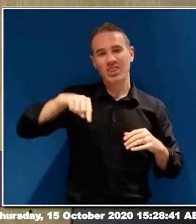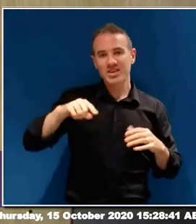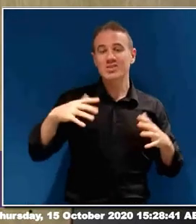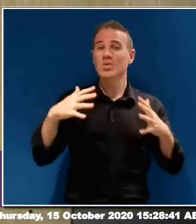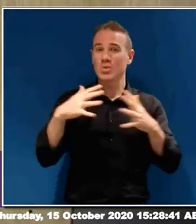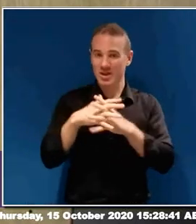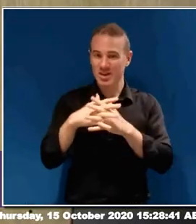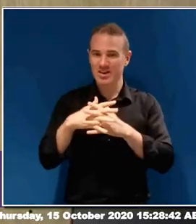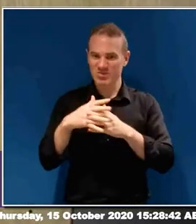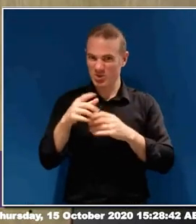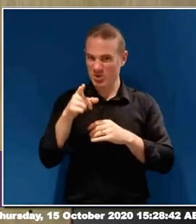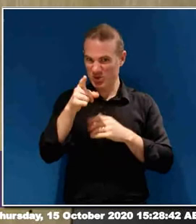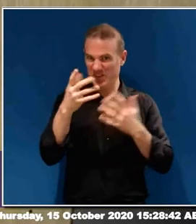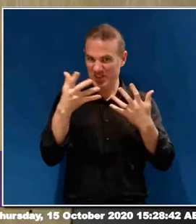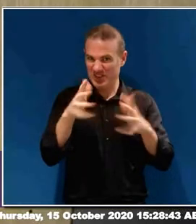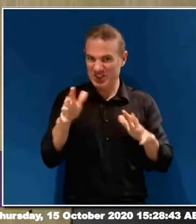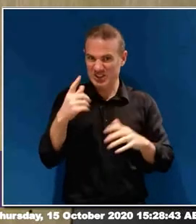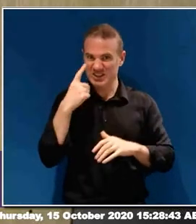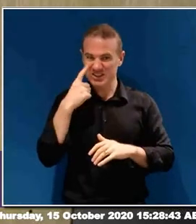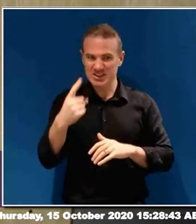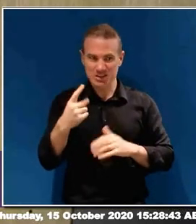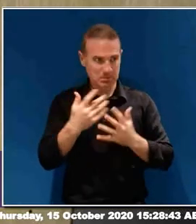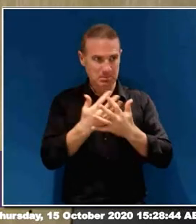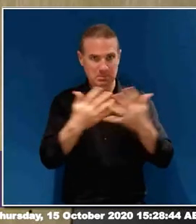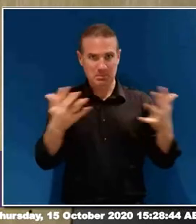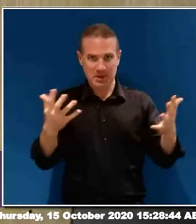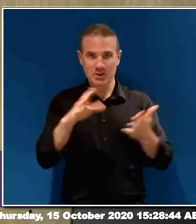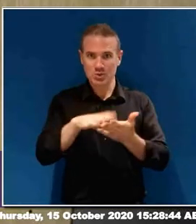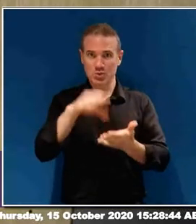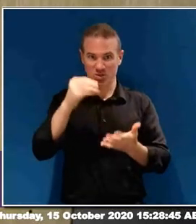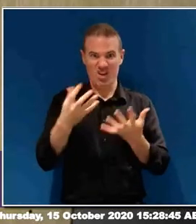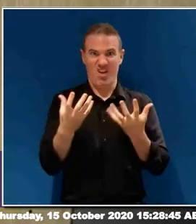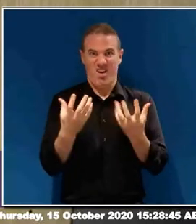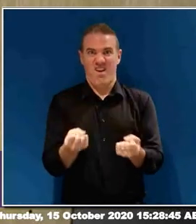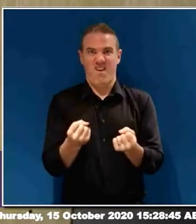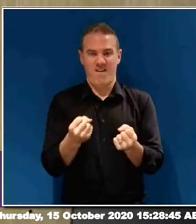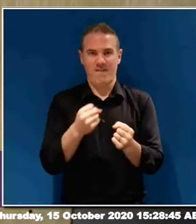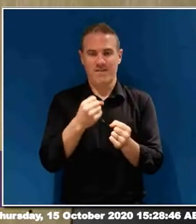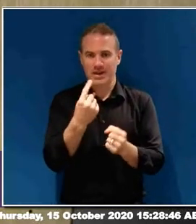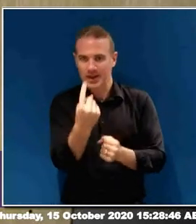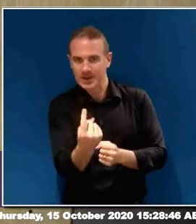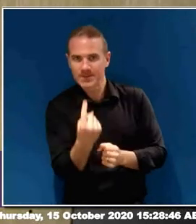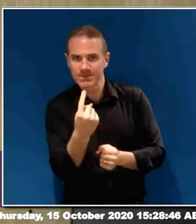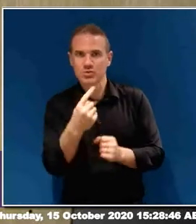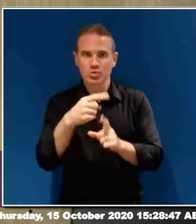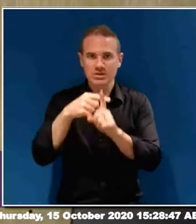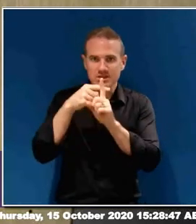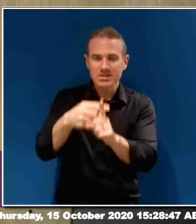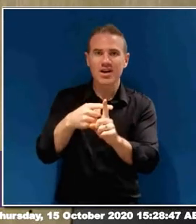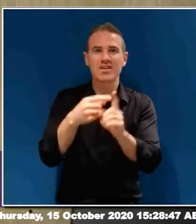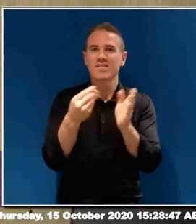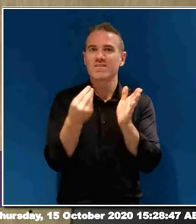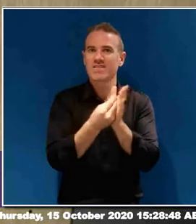targeted funding, and on that particular case I will tell you about a boy